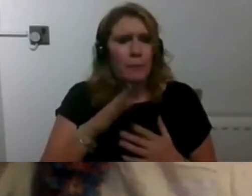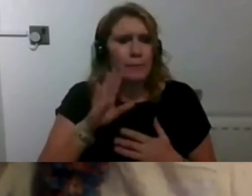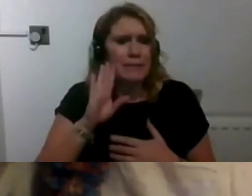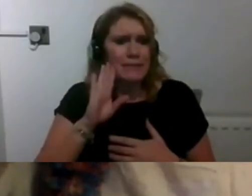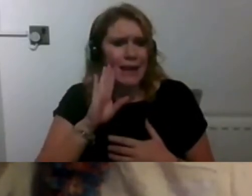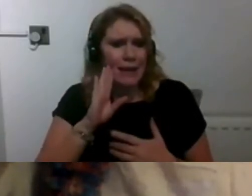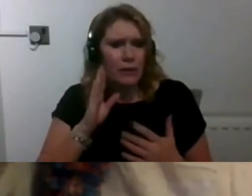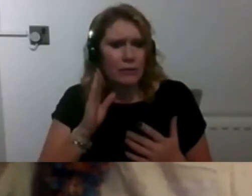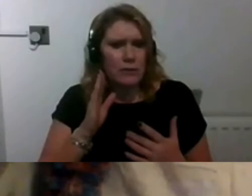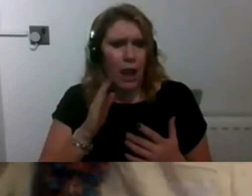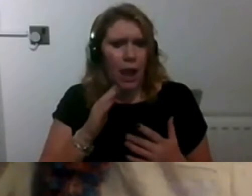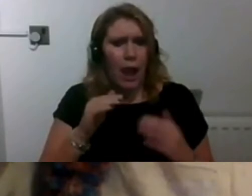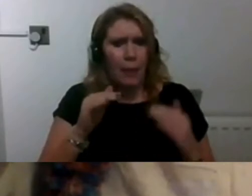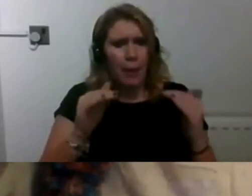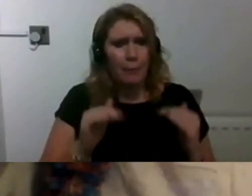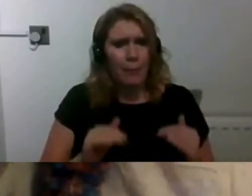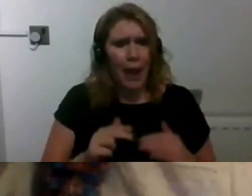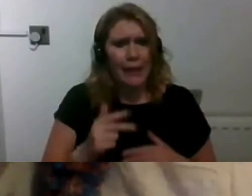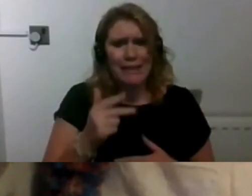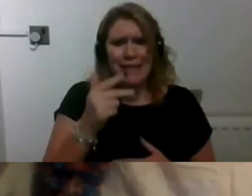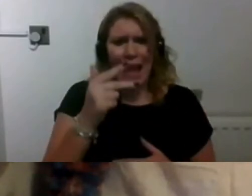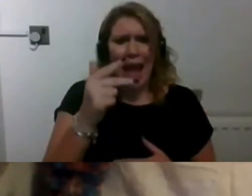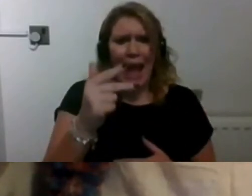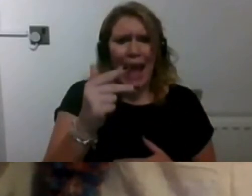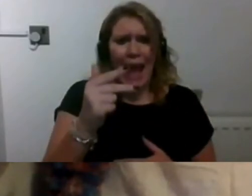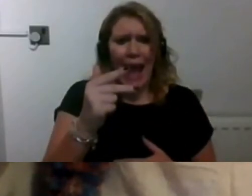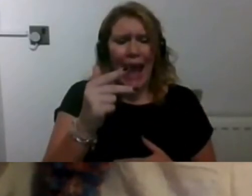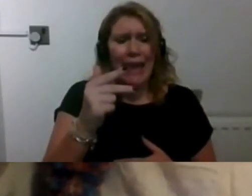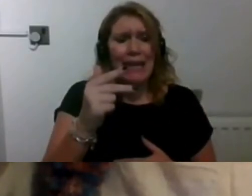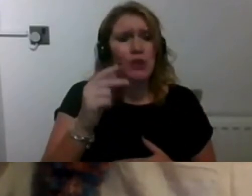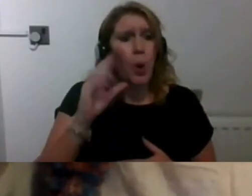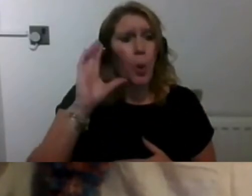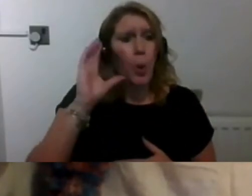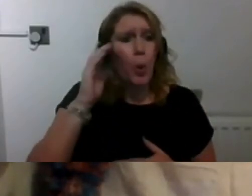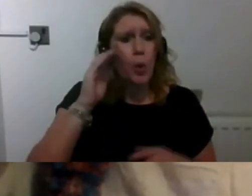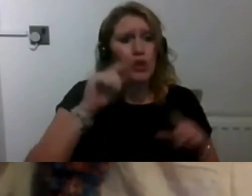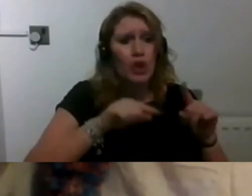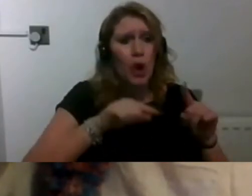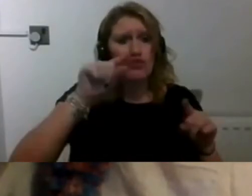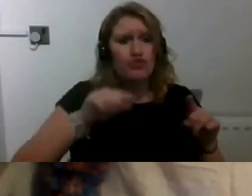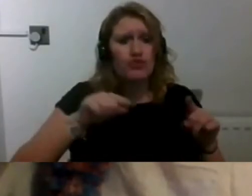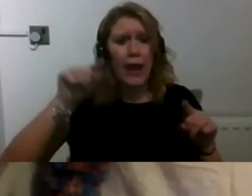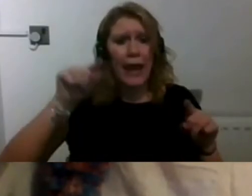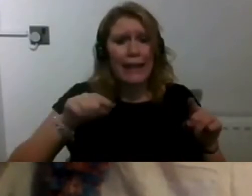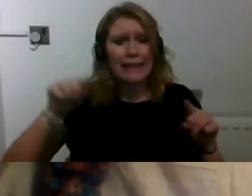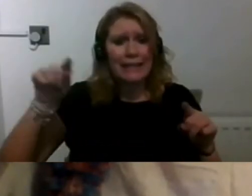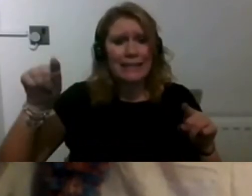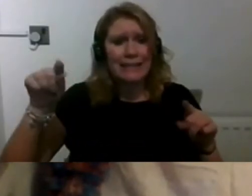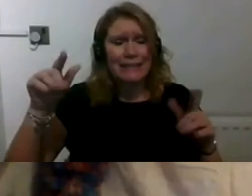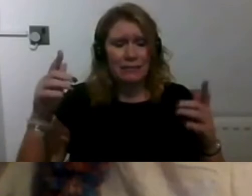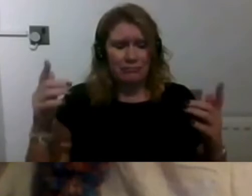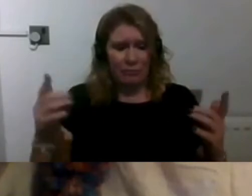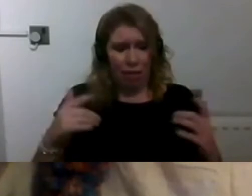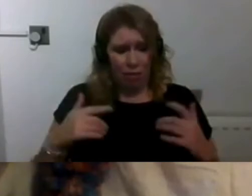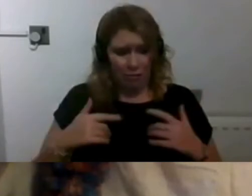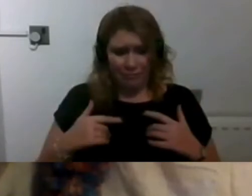That's before I lost some hearing. Dyslexia, blissexia I embrace you for my alexia.